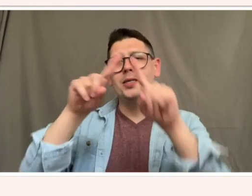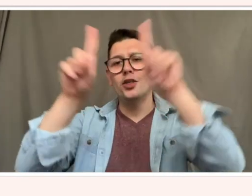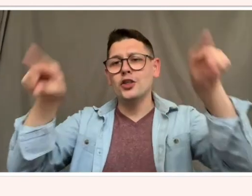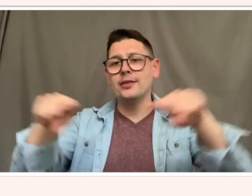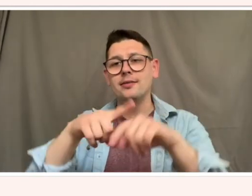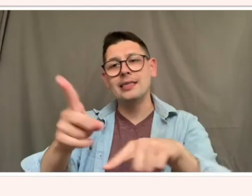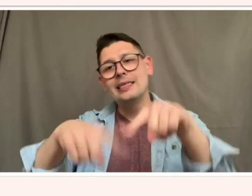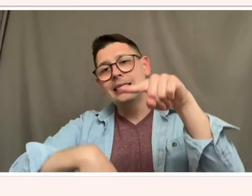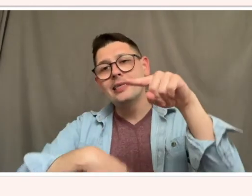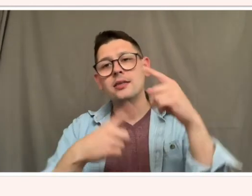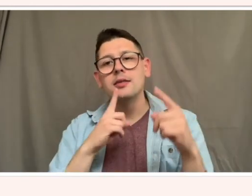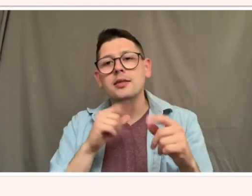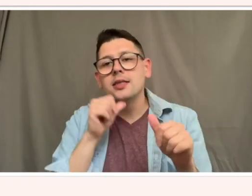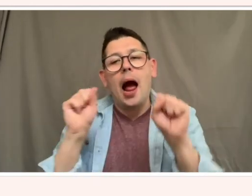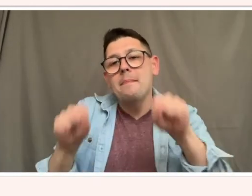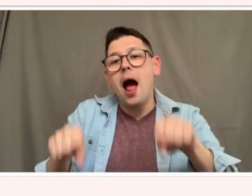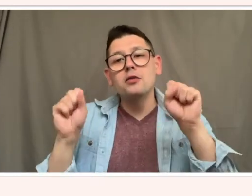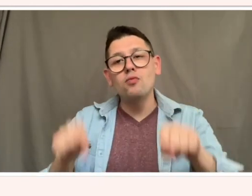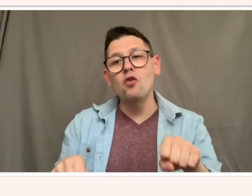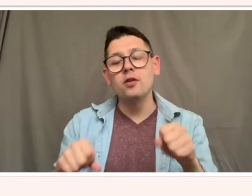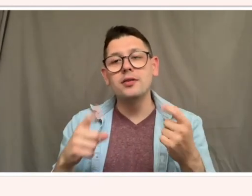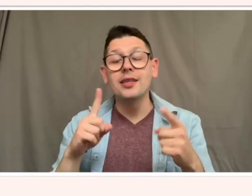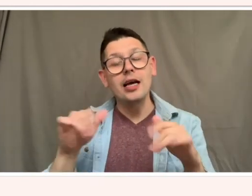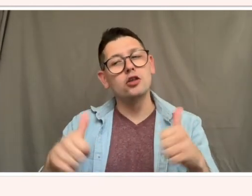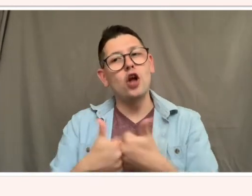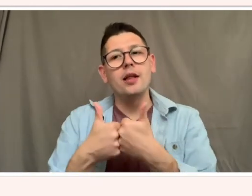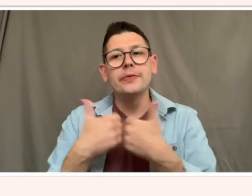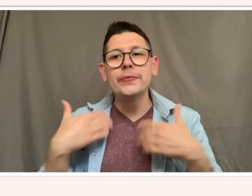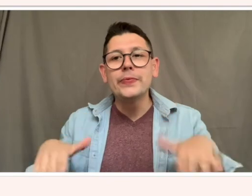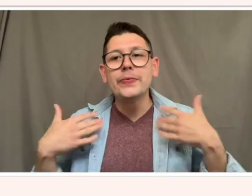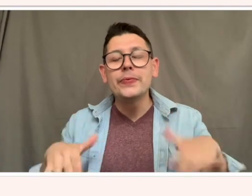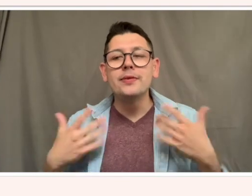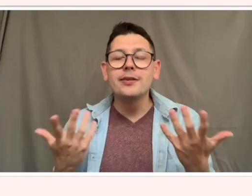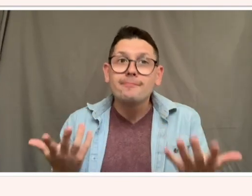And, you know, we can't really measure our goals very well through a screen, or at least